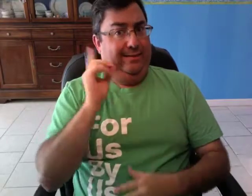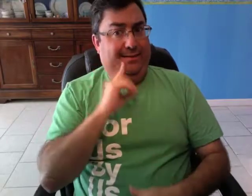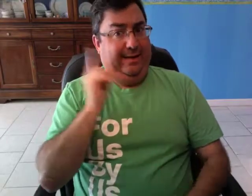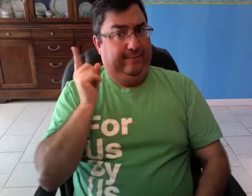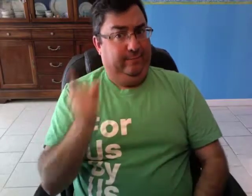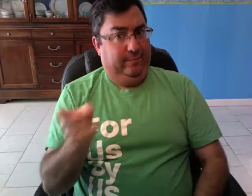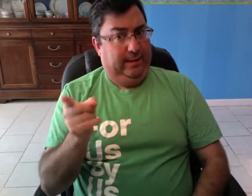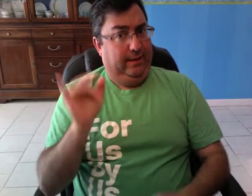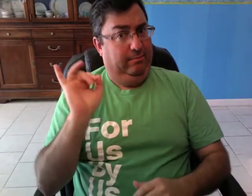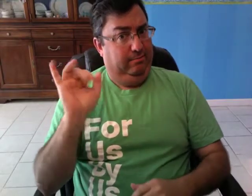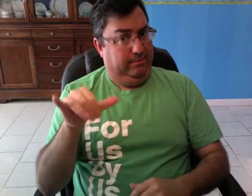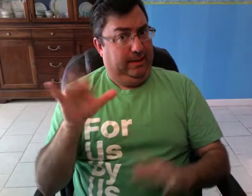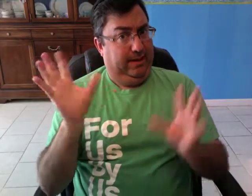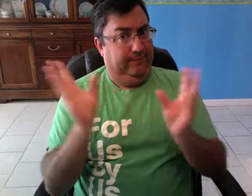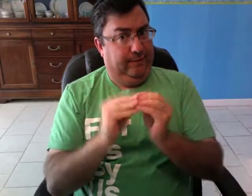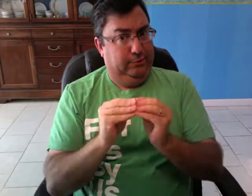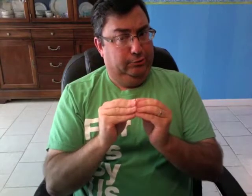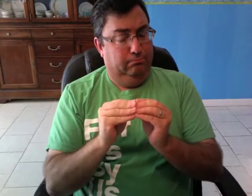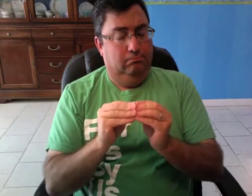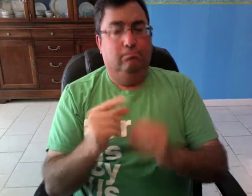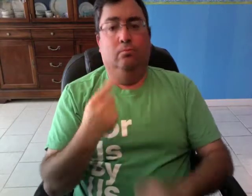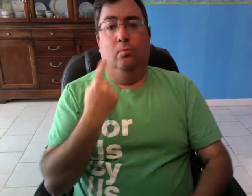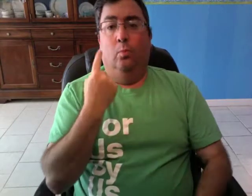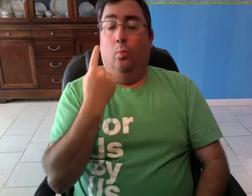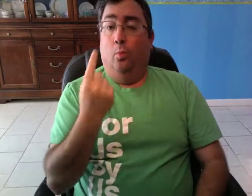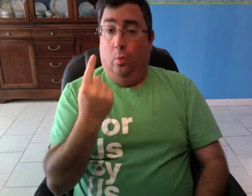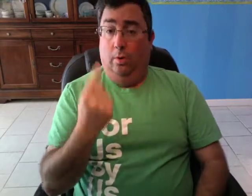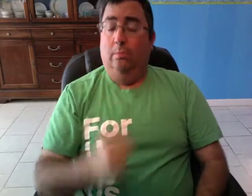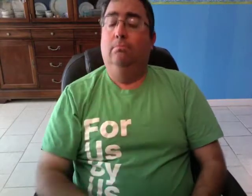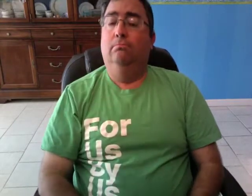How many Deaf people were there at that convention? One.